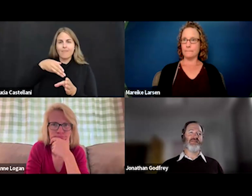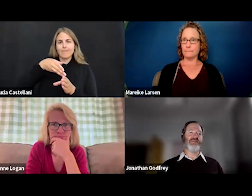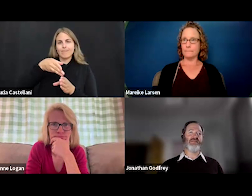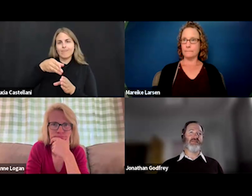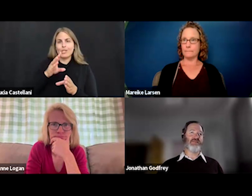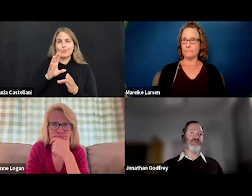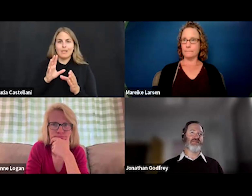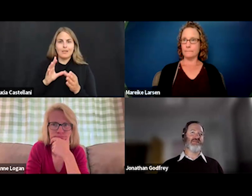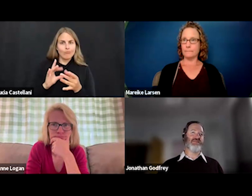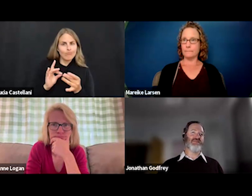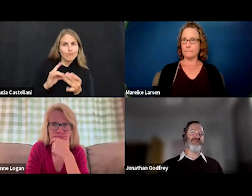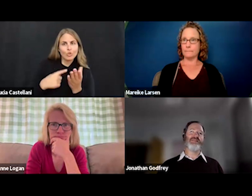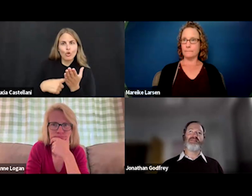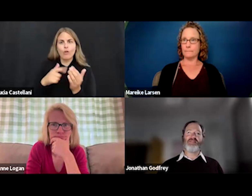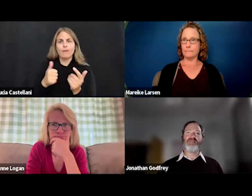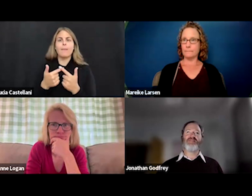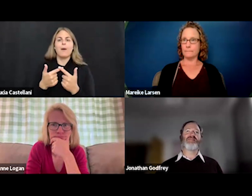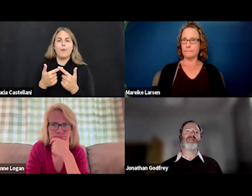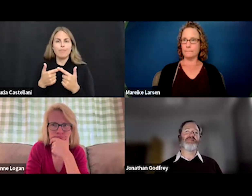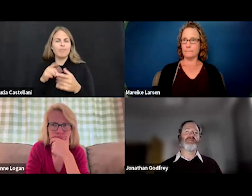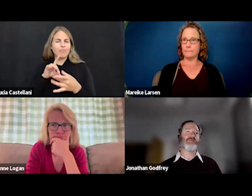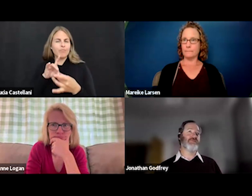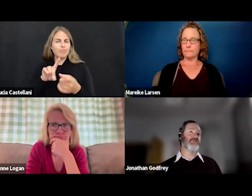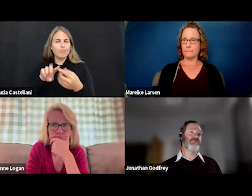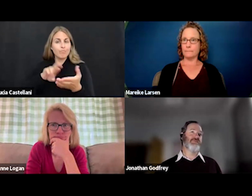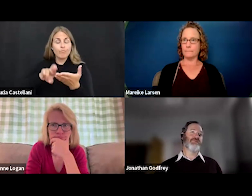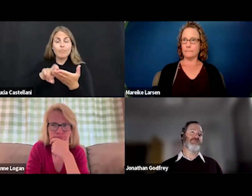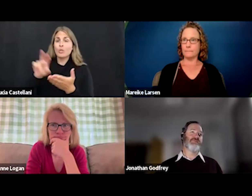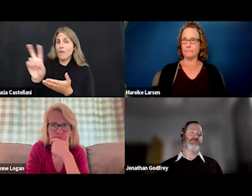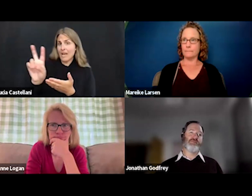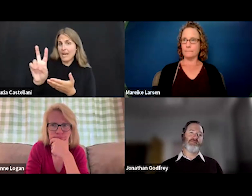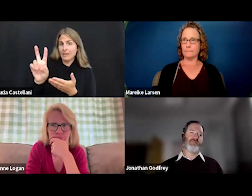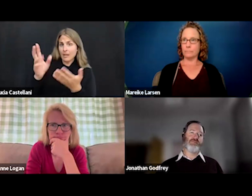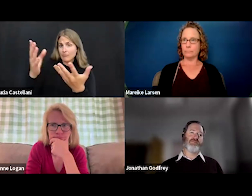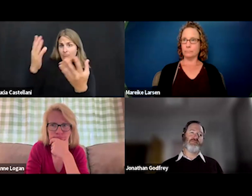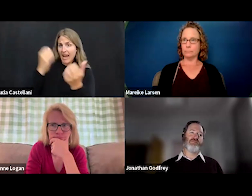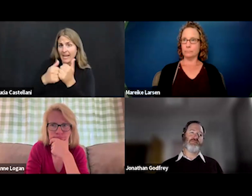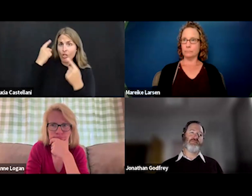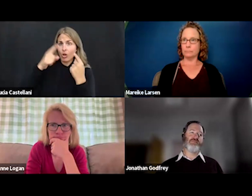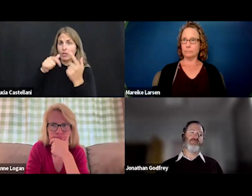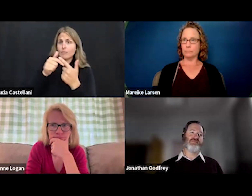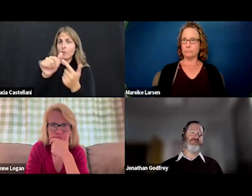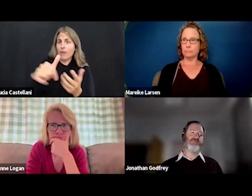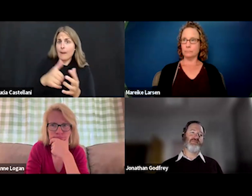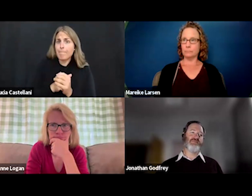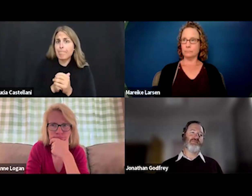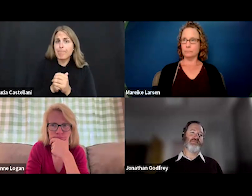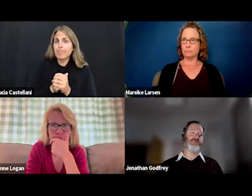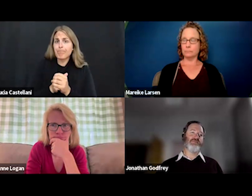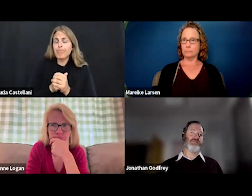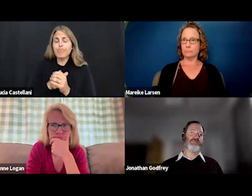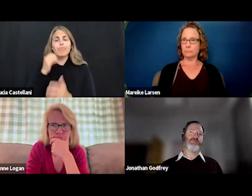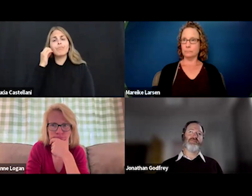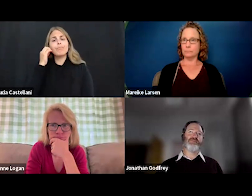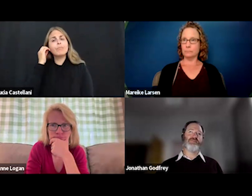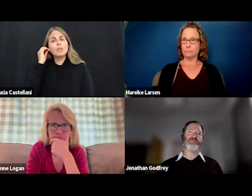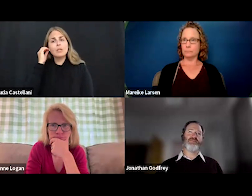So, let's see. Venkatesh, do you have any thoughts on this working in CS? Yes.